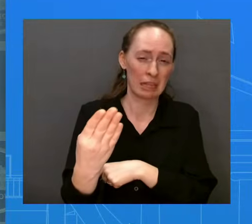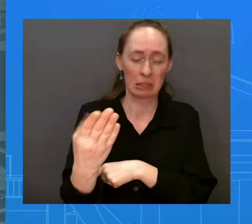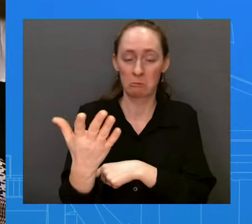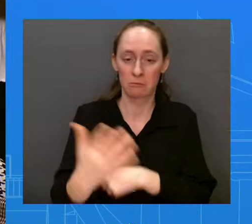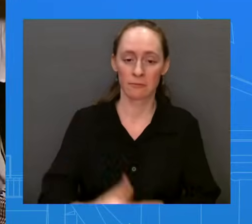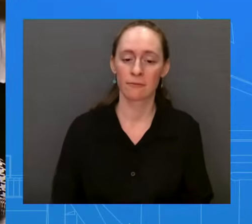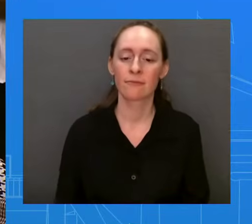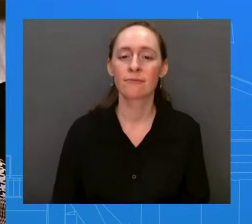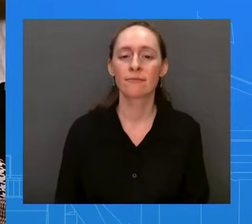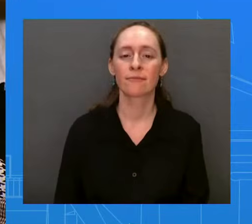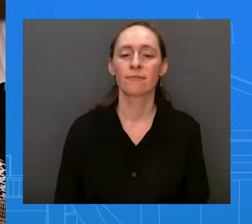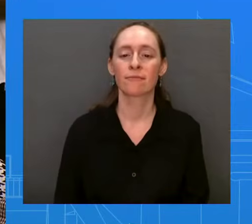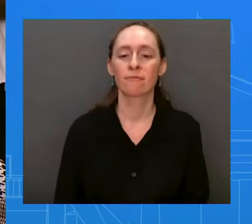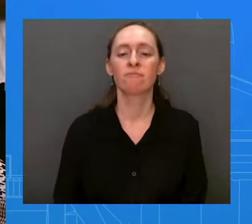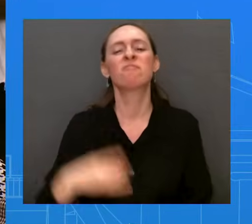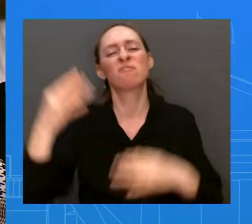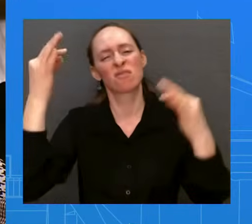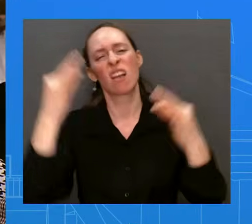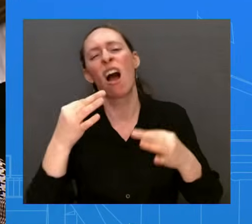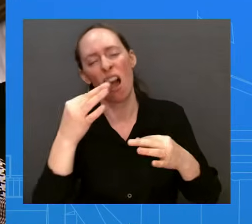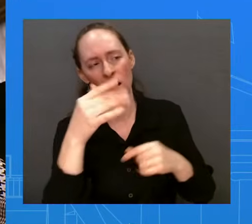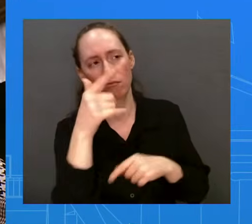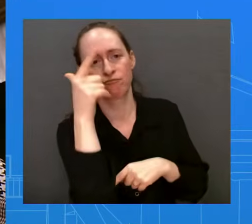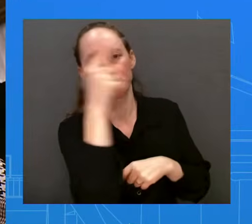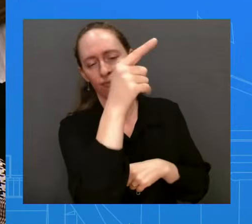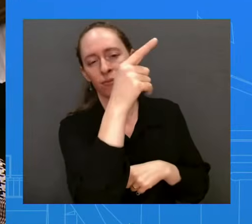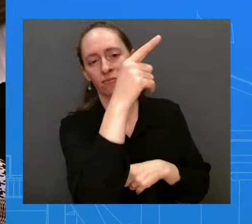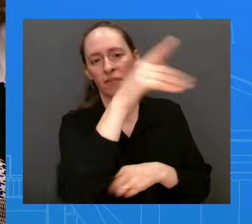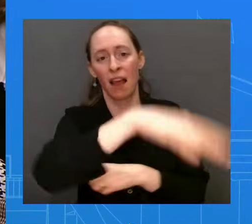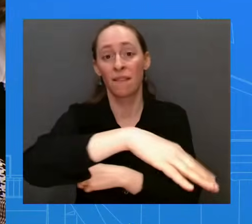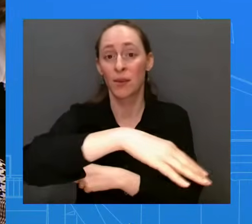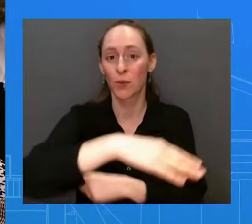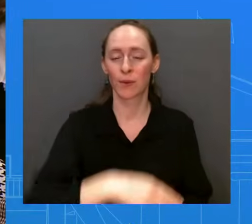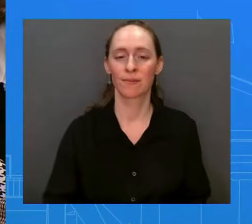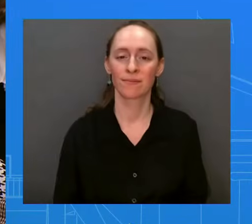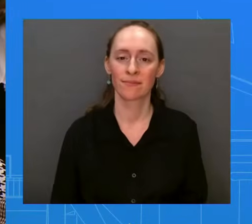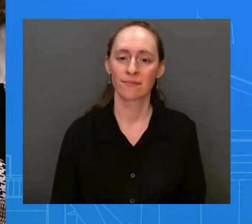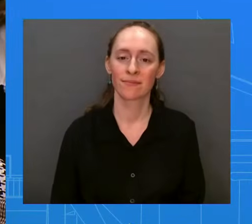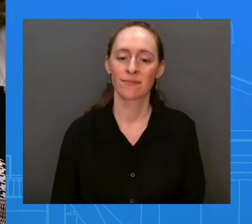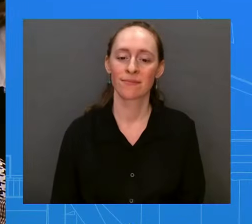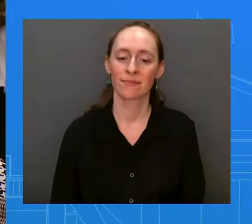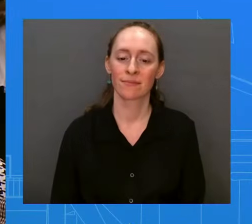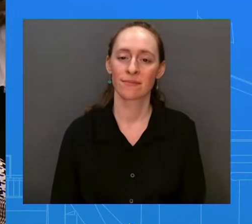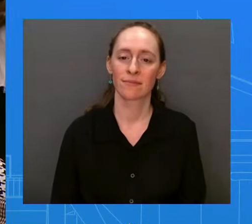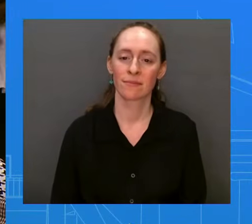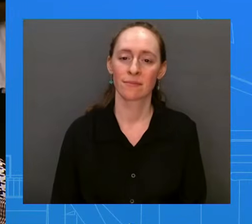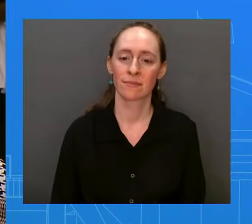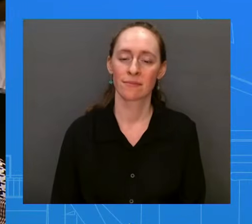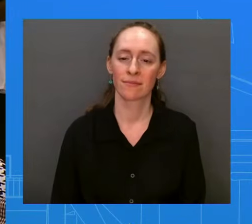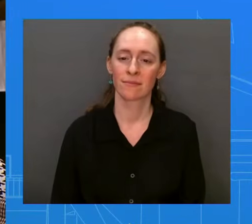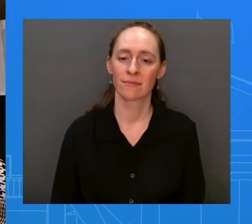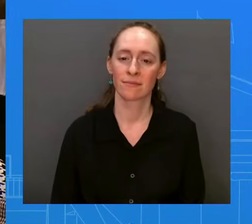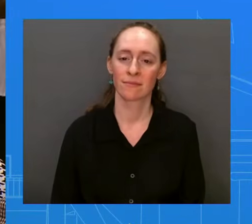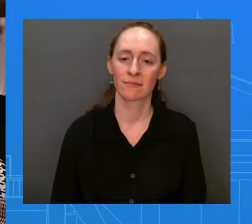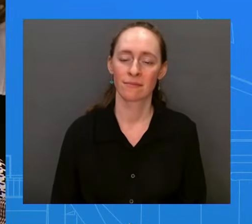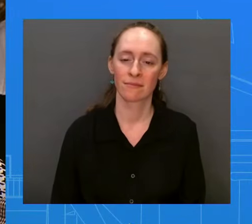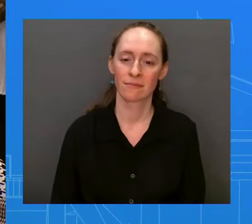The Press: And were there contingencies in place in case there was a reaction from a foreign government in reaction to shooting that object down? Was the President anticipating -- Mr. Kirby: The one on -- the one yesterday?